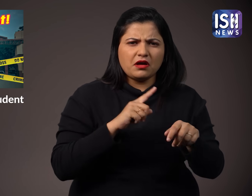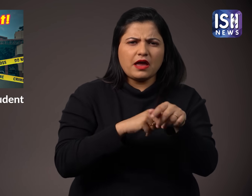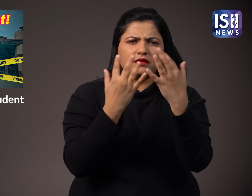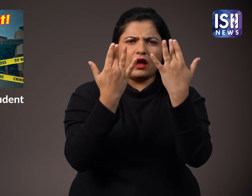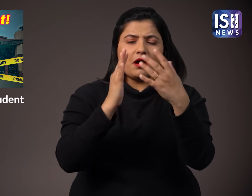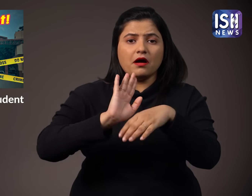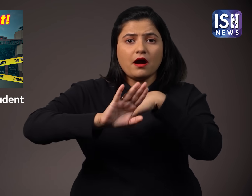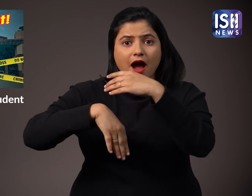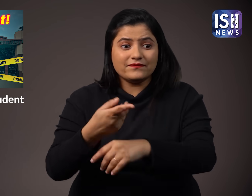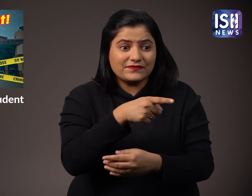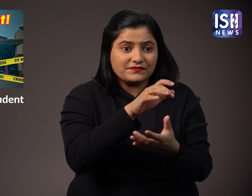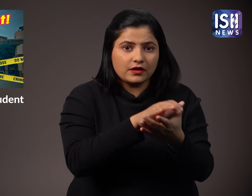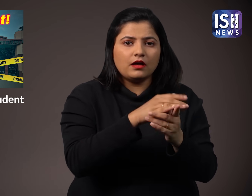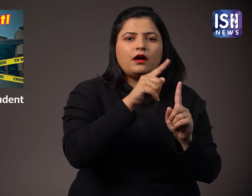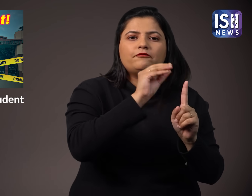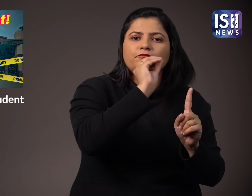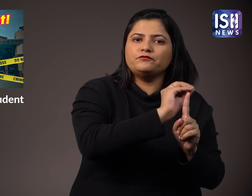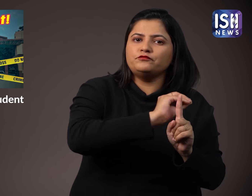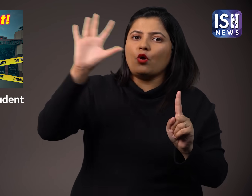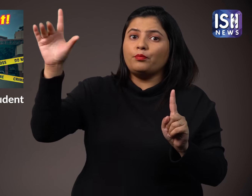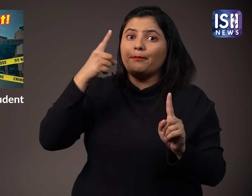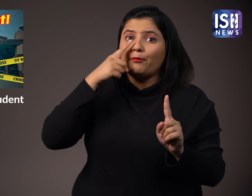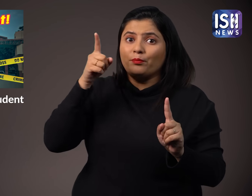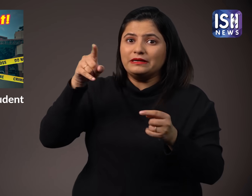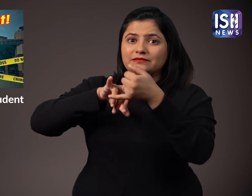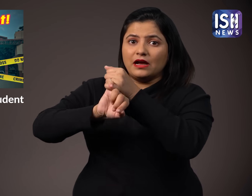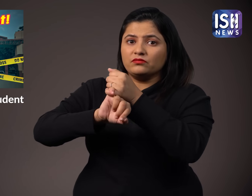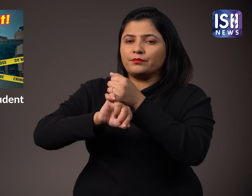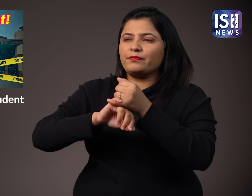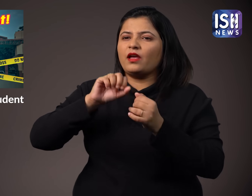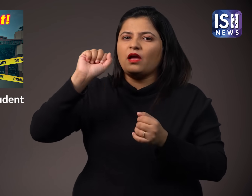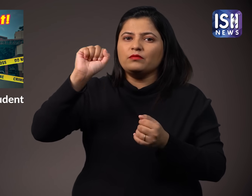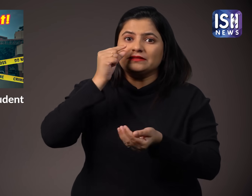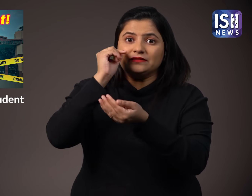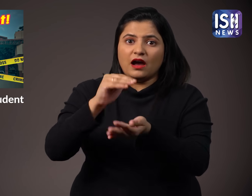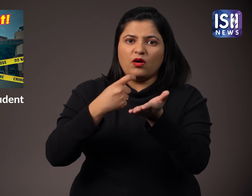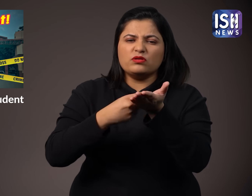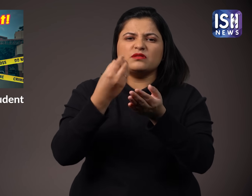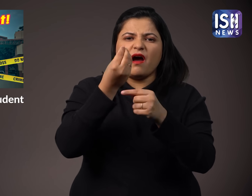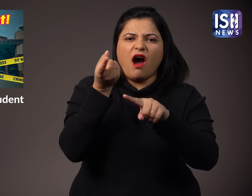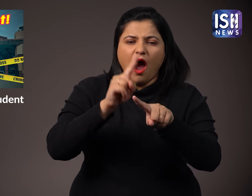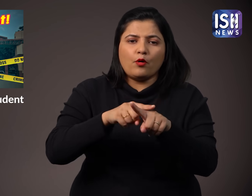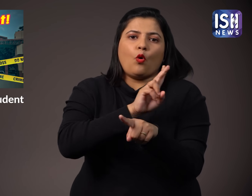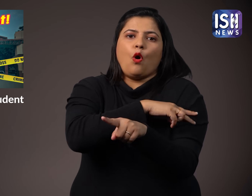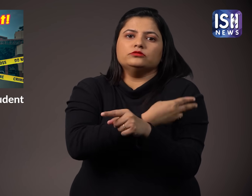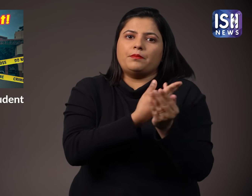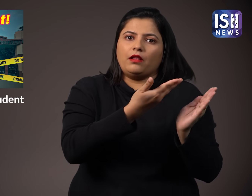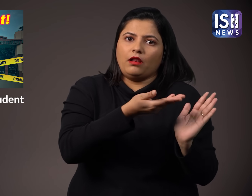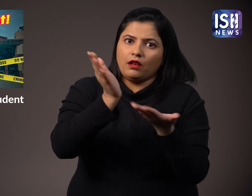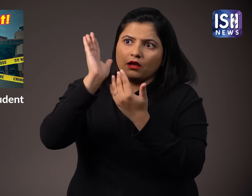10 minutes later, the friend informed Rahul's mother that Rahul was taken to the hospital due to an incident.